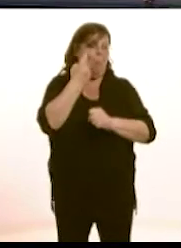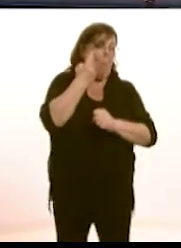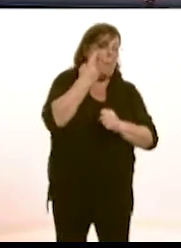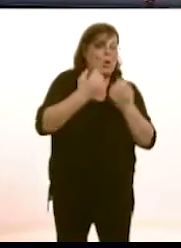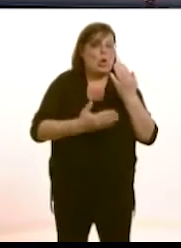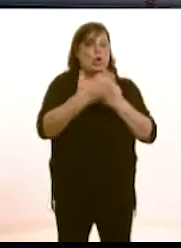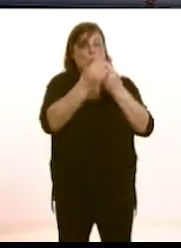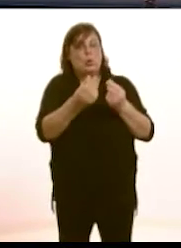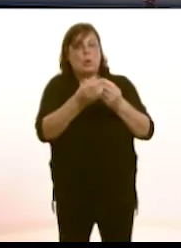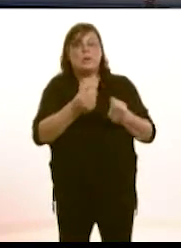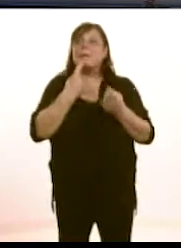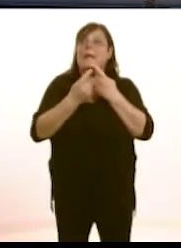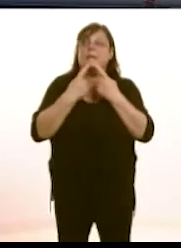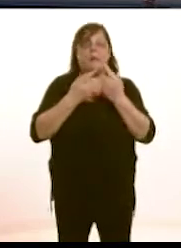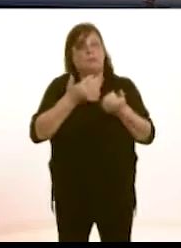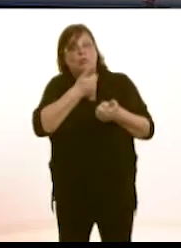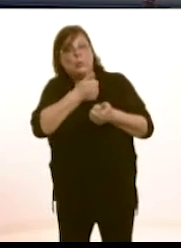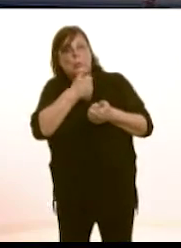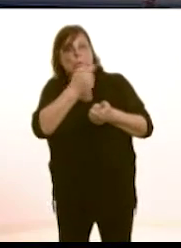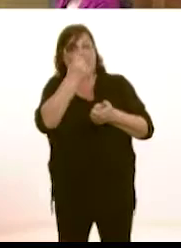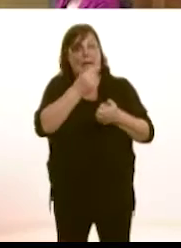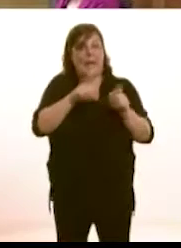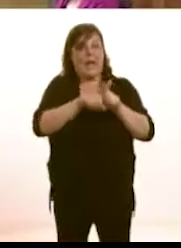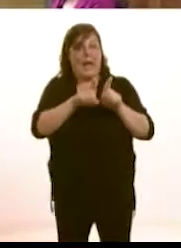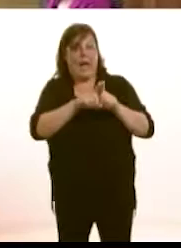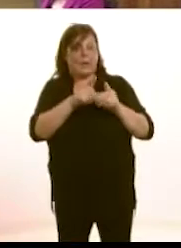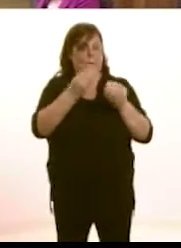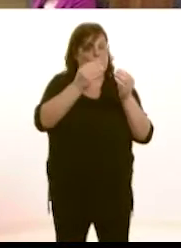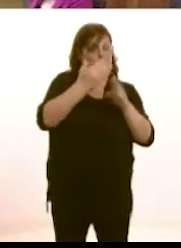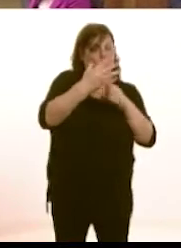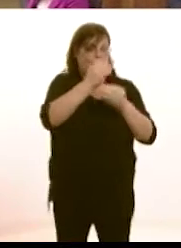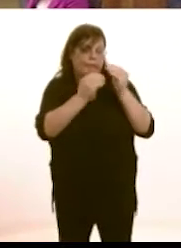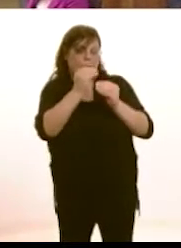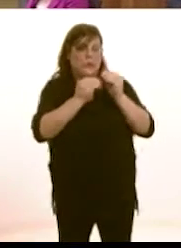of data, and to encourage more intelligent use of data and analytics within the public sector.